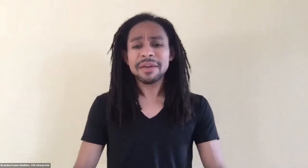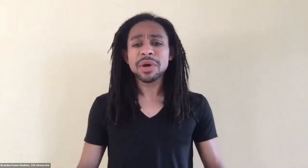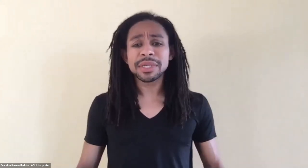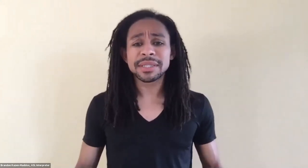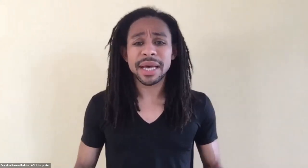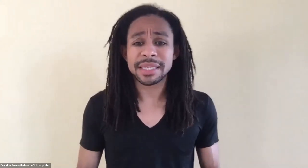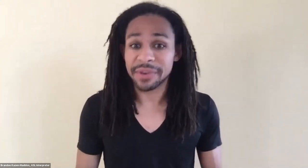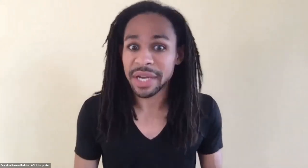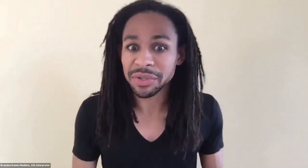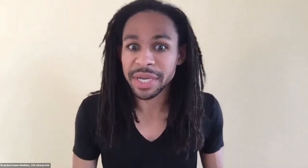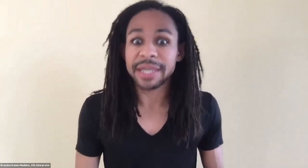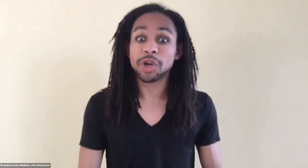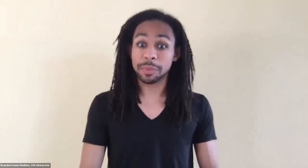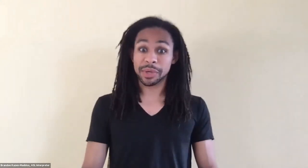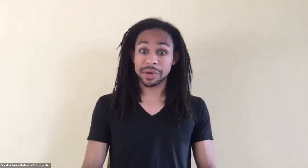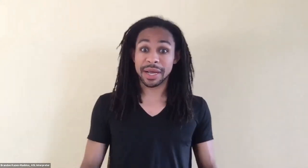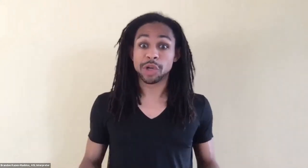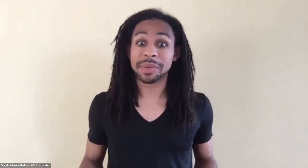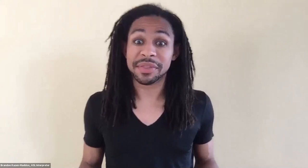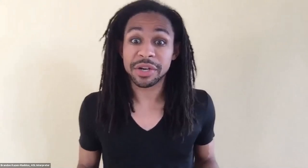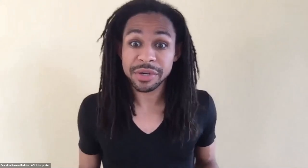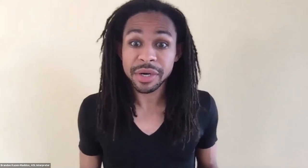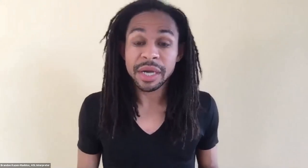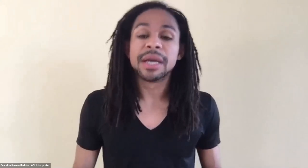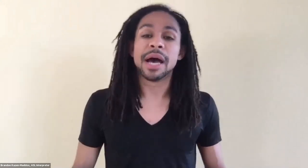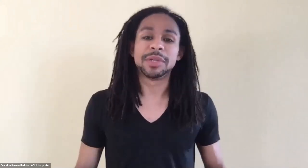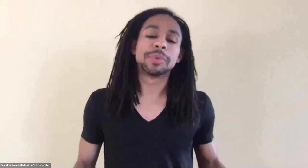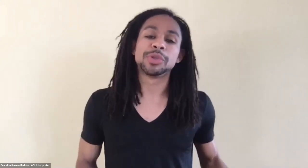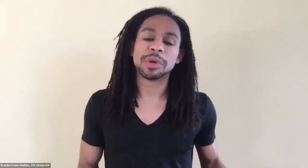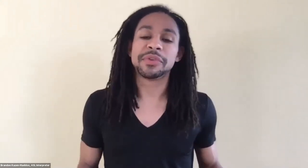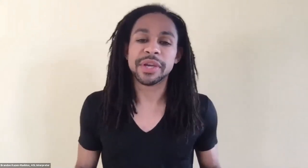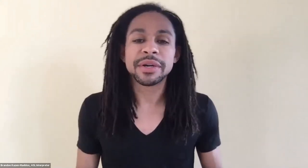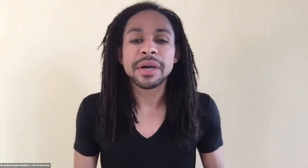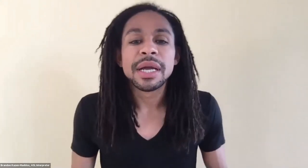I've noticed that it's very interesting. Interpreted theater, interpreters who work for theater,